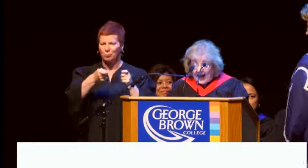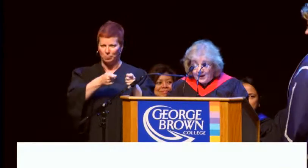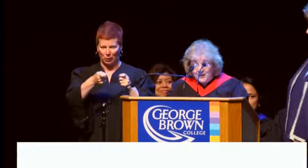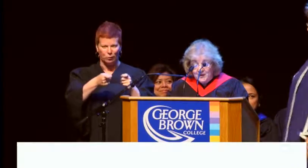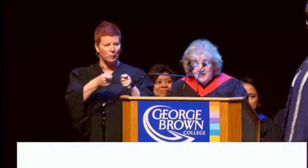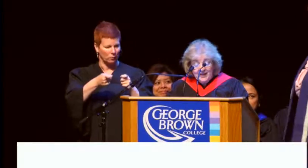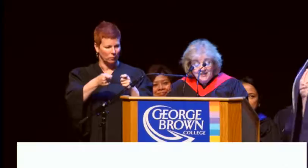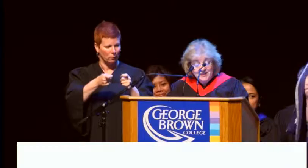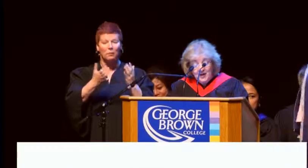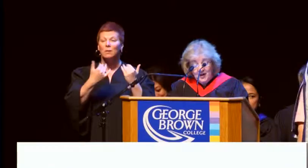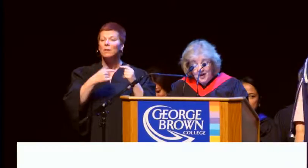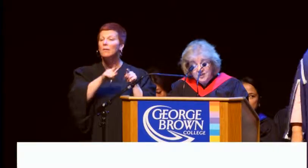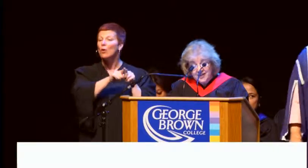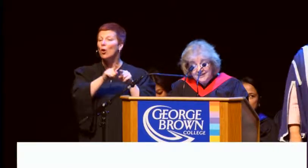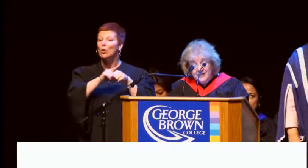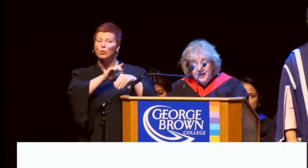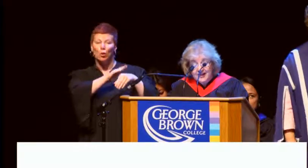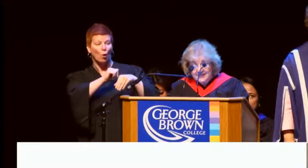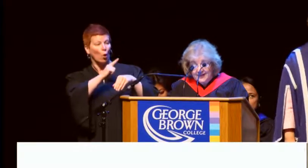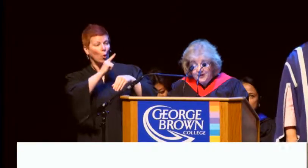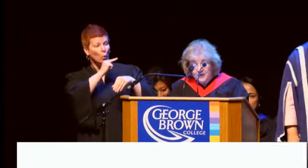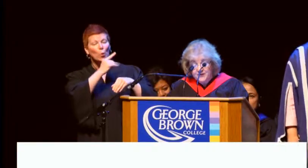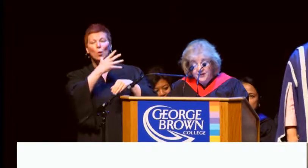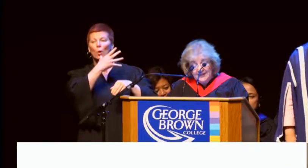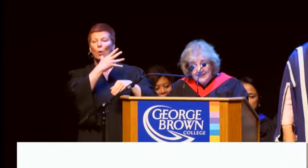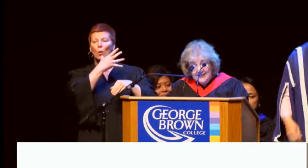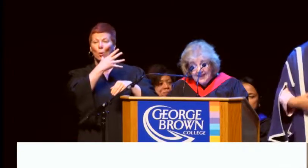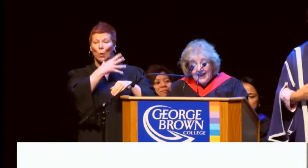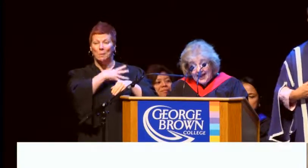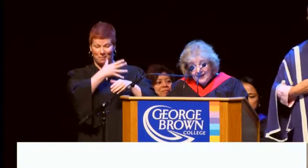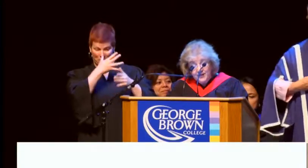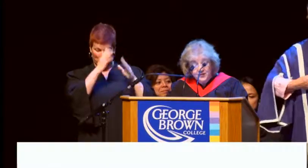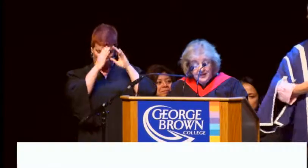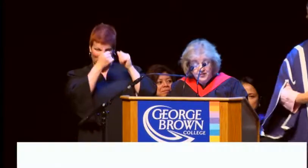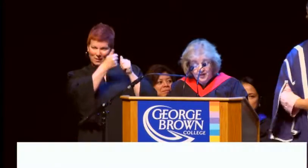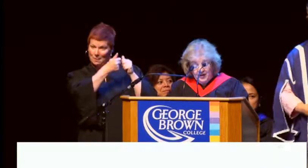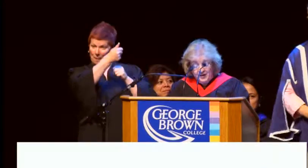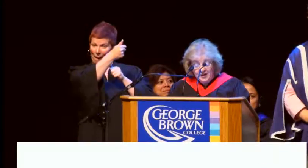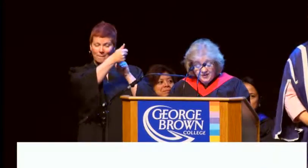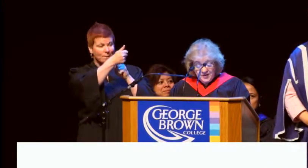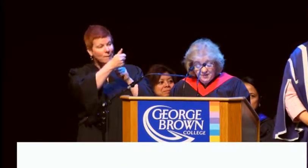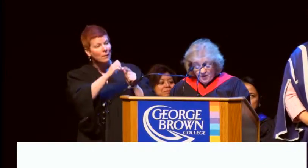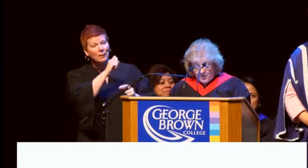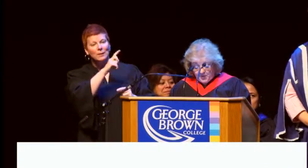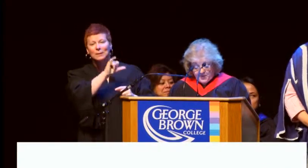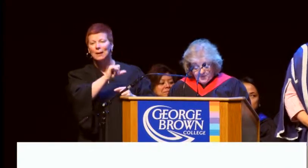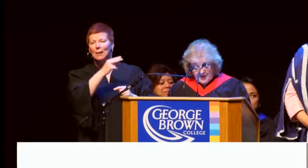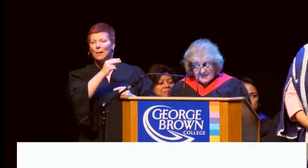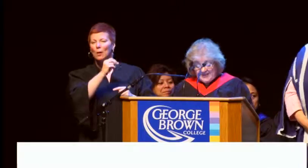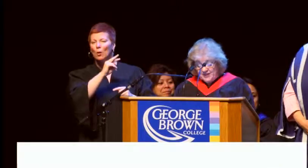I WOULD ALSO LIKE TO CALL ON CHANCELLOR SALLY HORSFALL EATON AND LORRAINE TROTTER TO COME FORWARD FOR THE PRESENTATION.